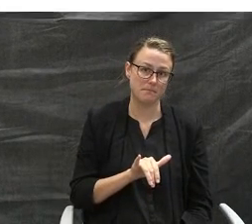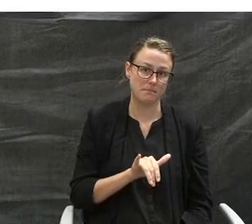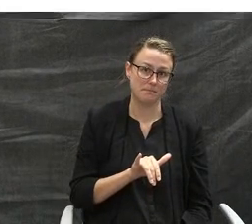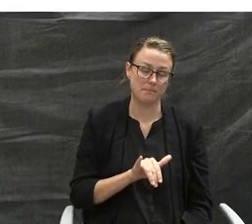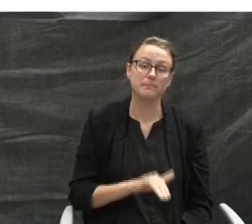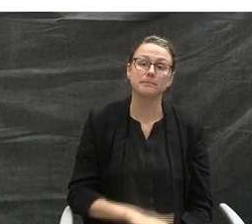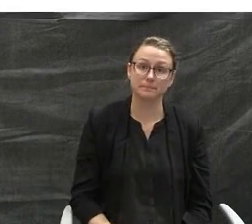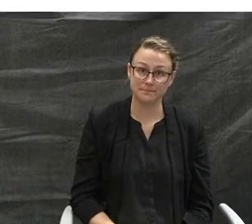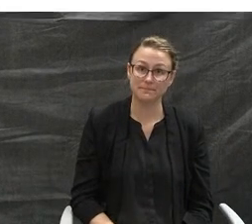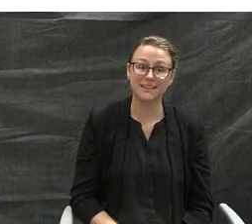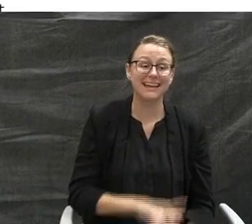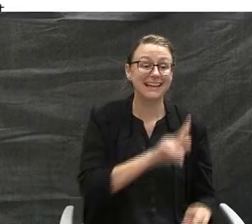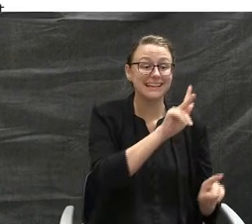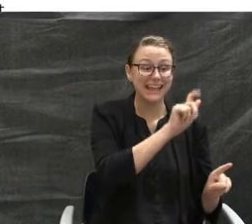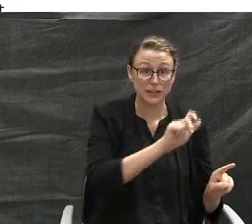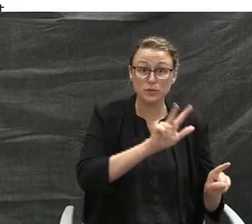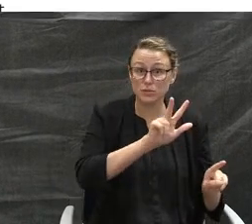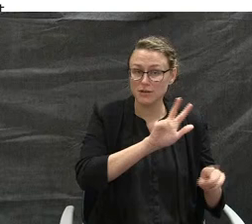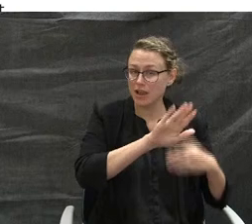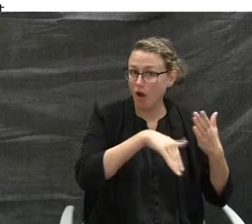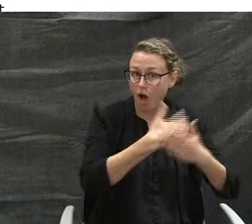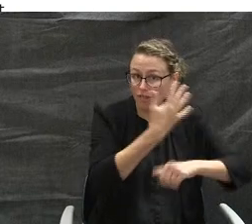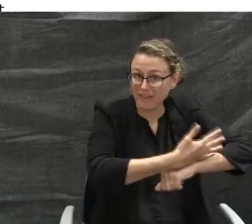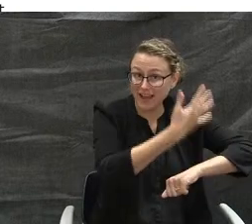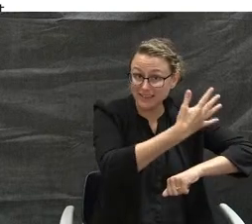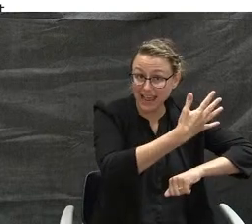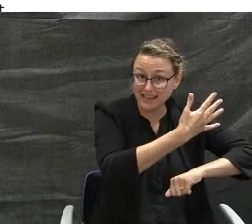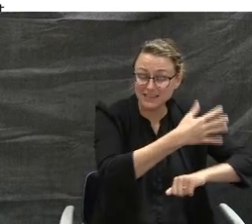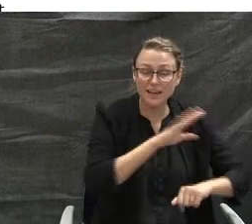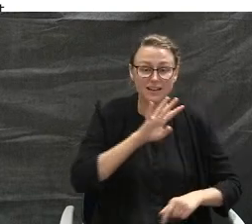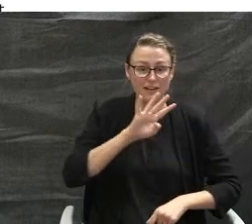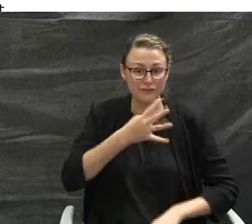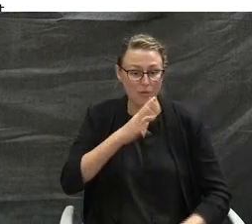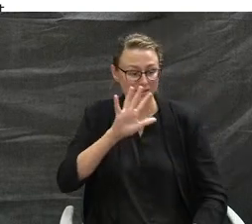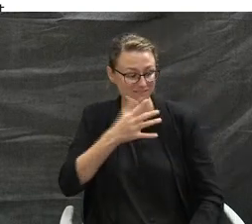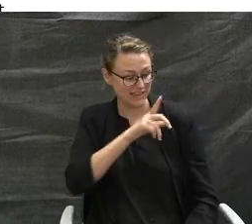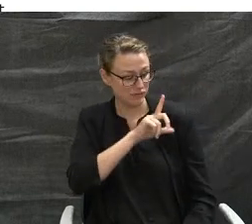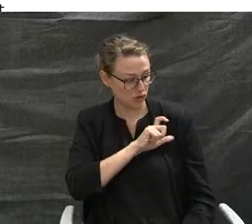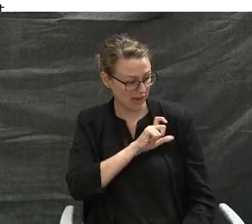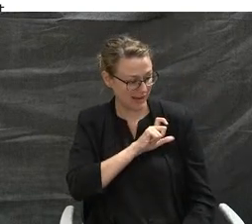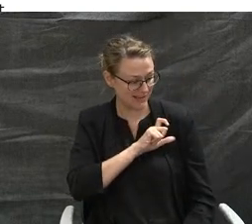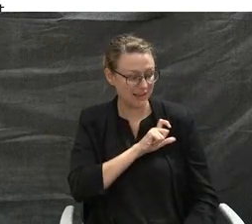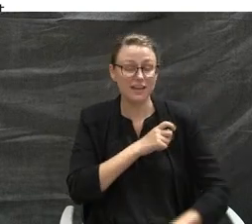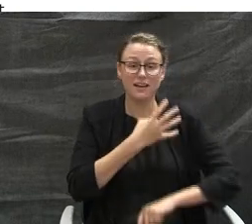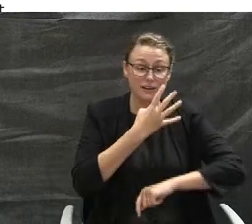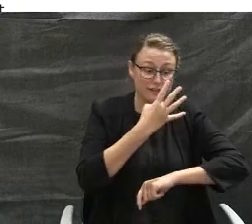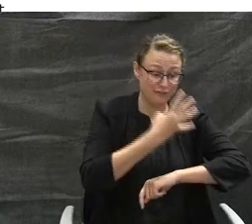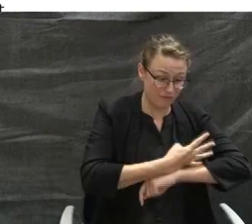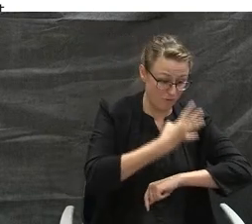K through three is all five days 434 and five is 4 days and then one day at home.